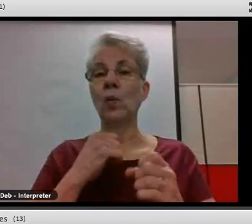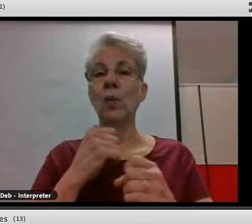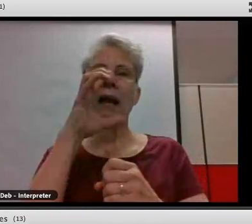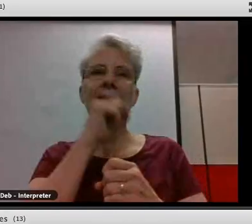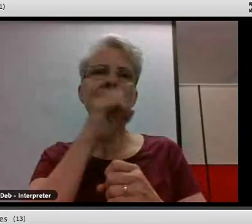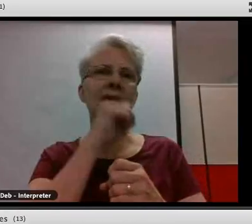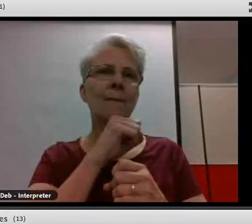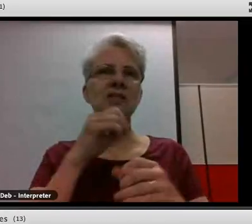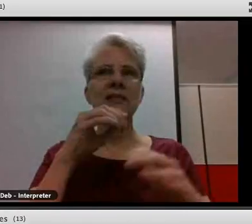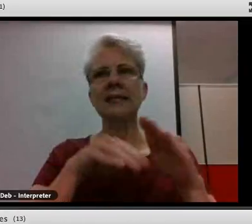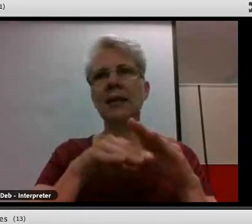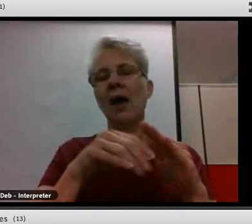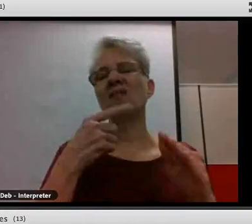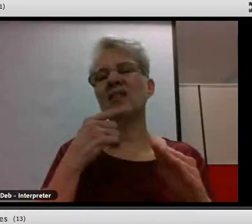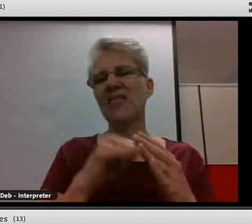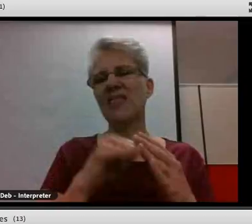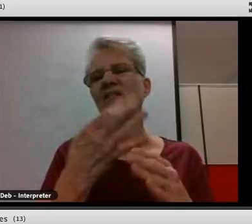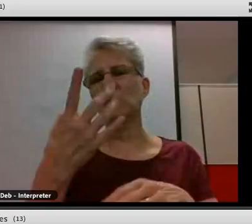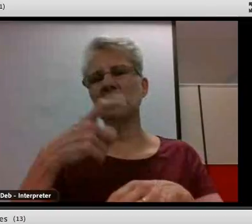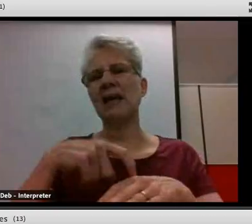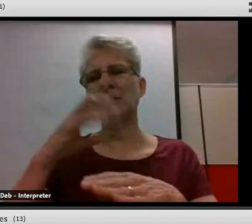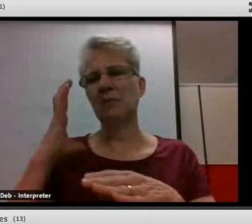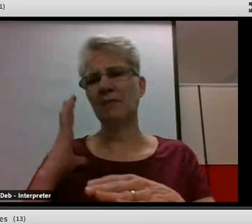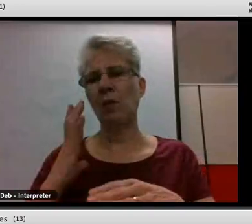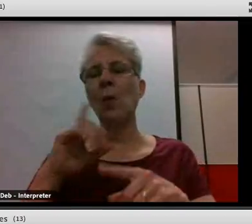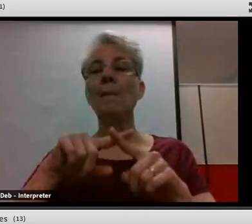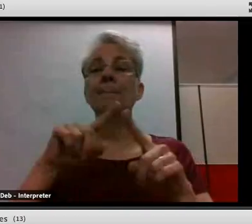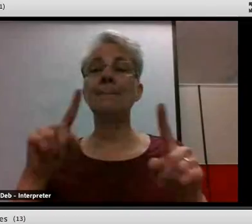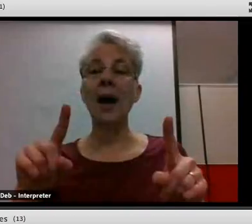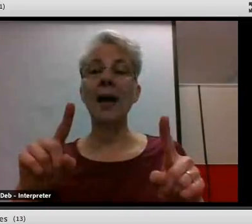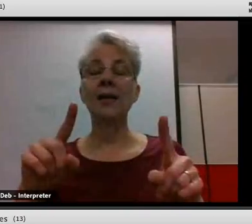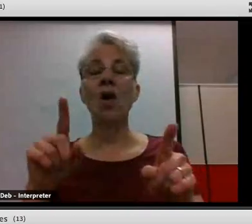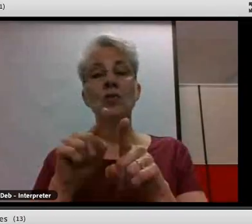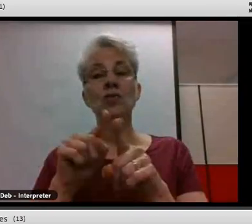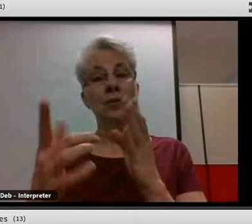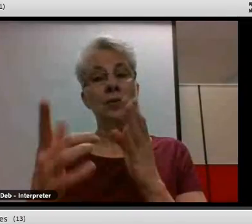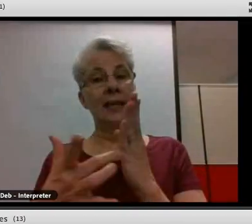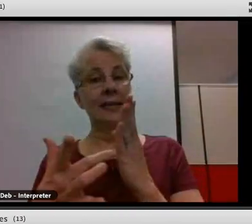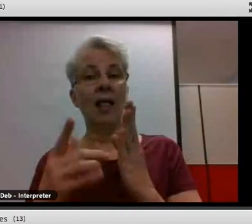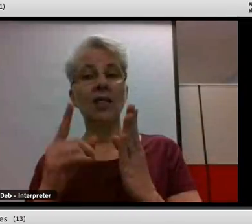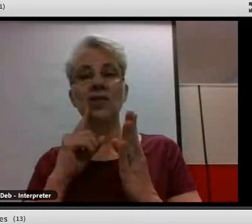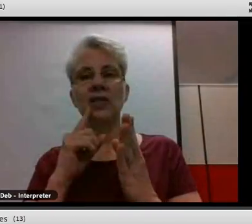We're going to switch a little bit as opposed to kind of services